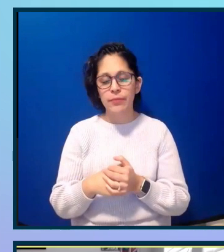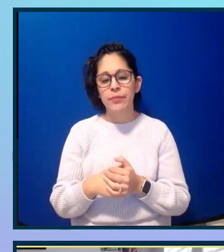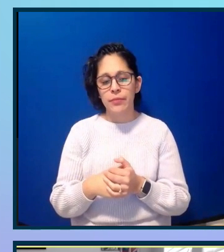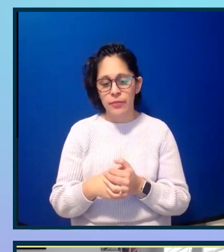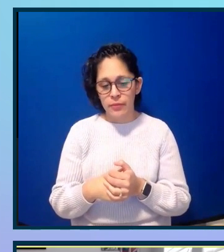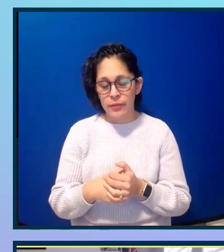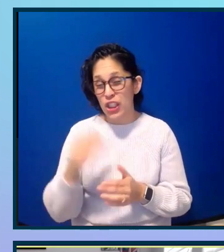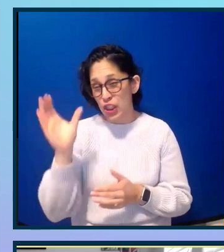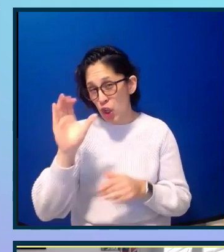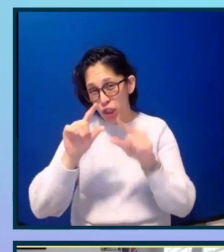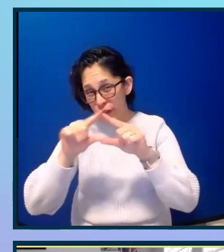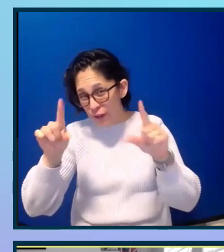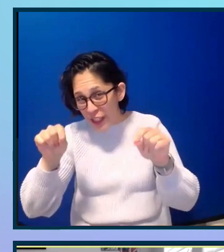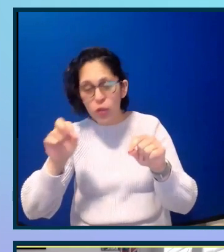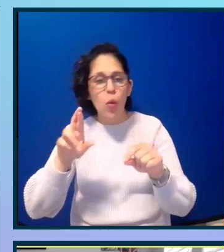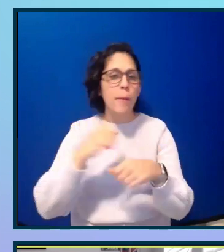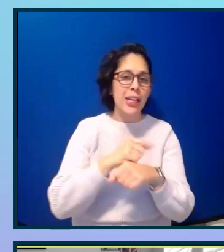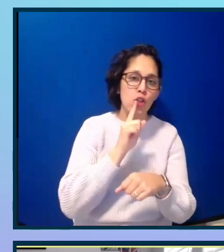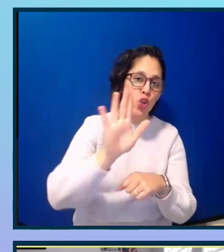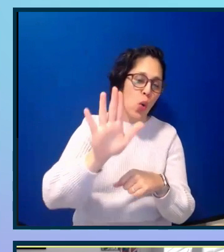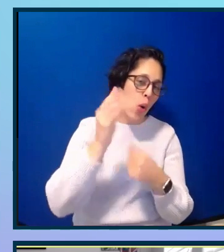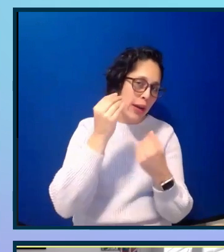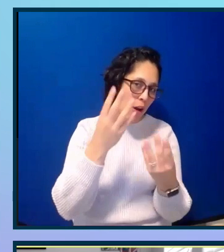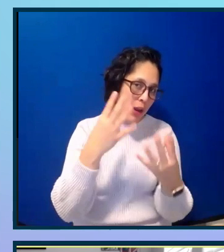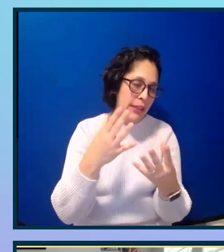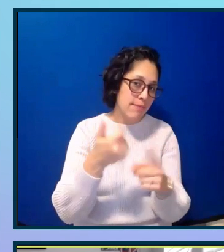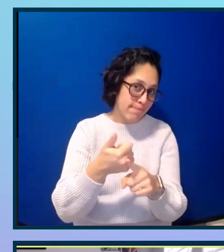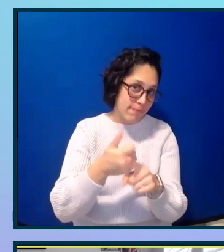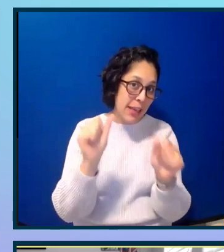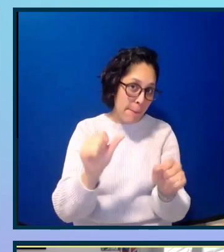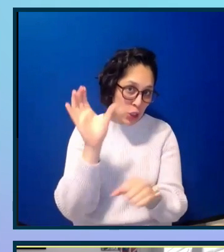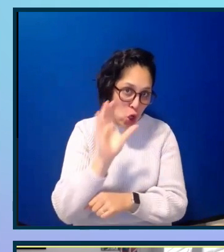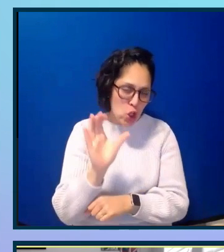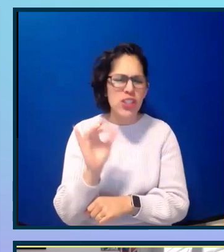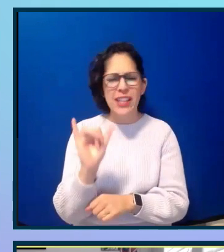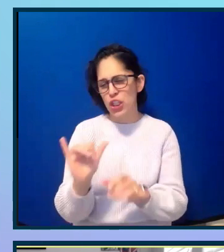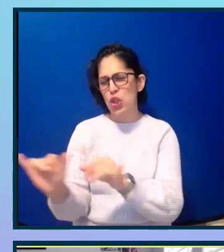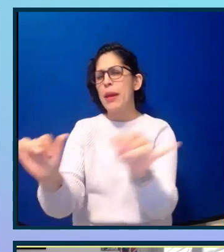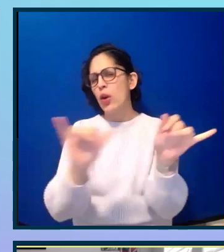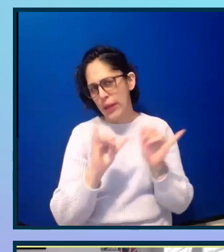or making sure that your content is searchable has become fairly ubiquitous, which is great,